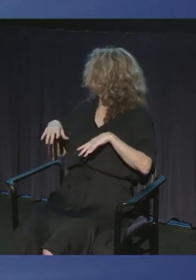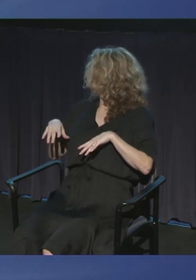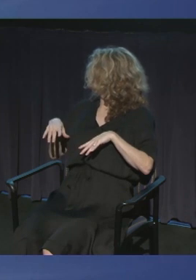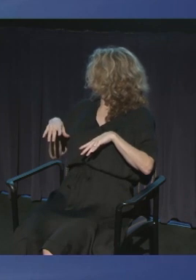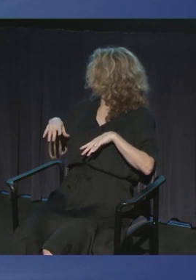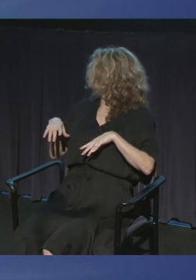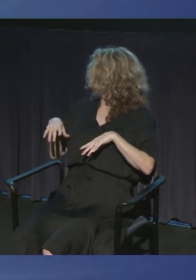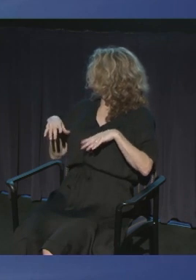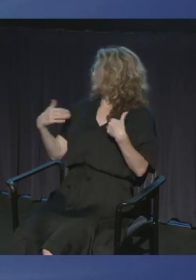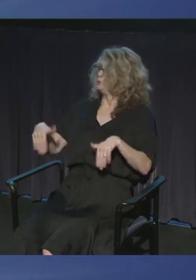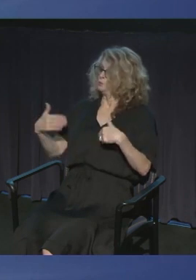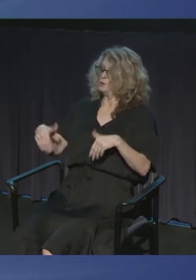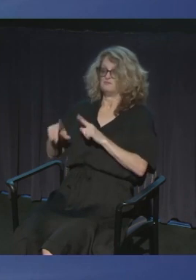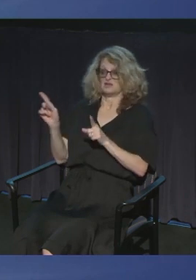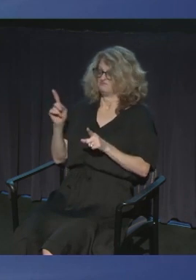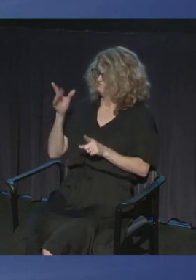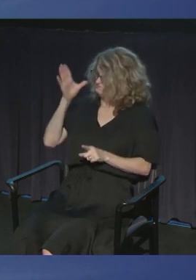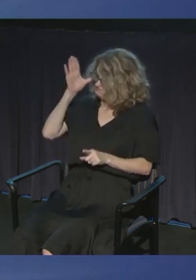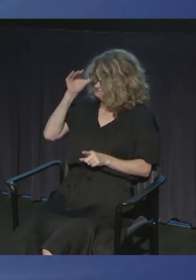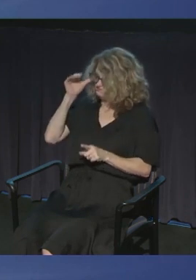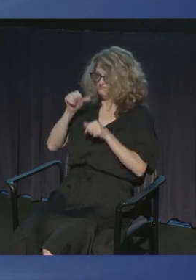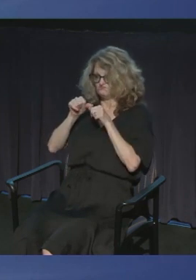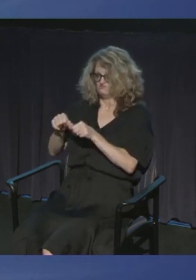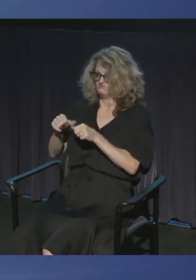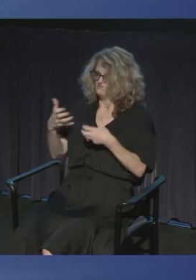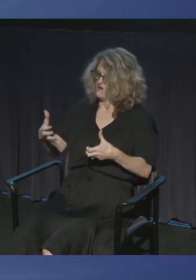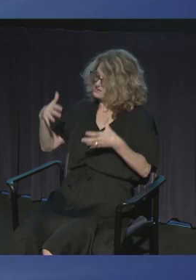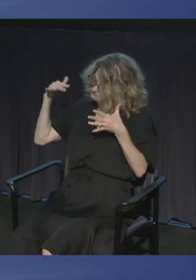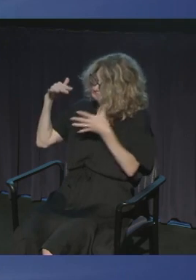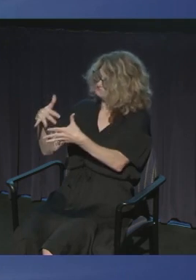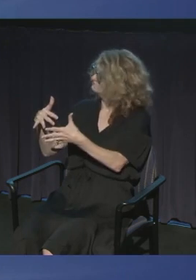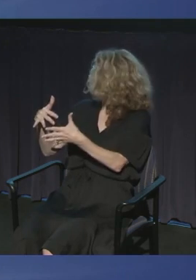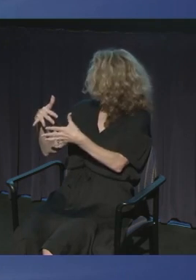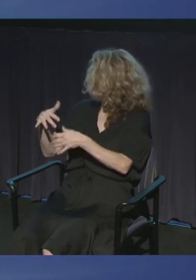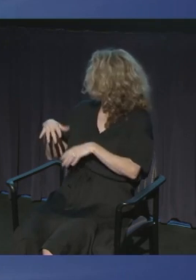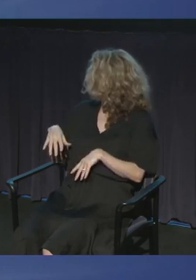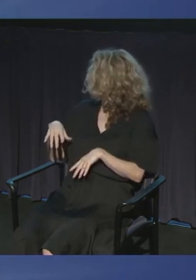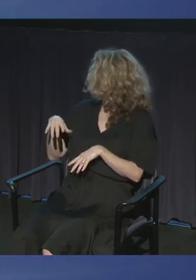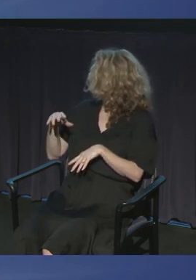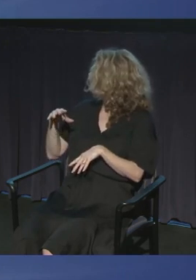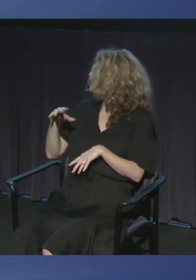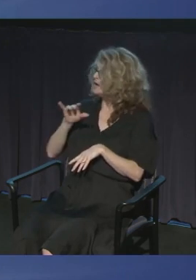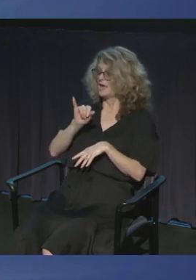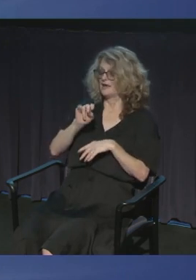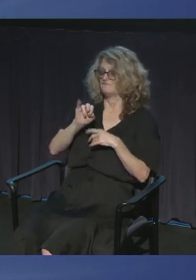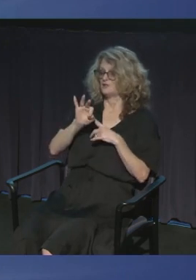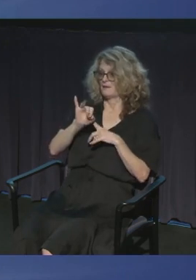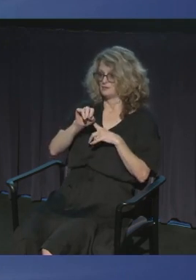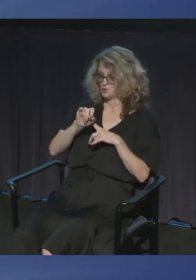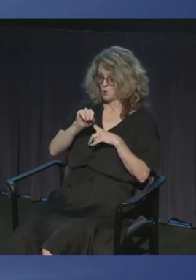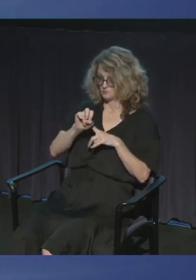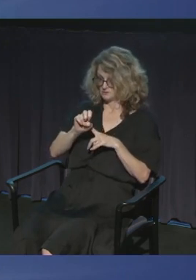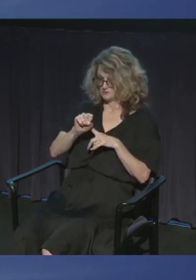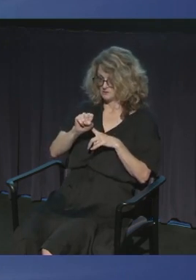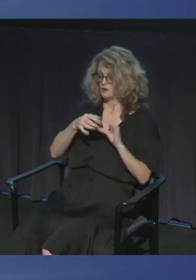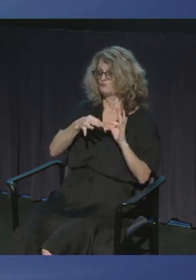FACILITIES, ETC. THE CAP WAS UNDAUNTED. SHE WANTED TO TAKE THE ROLES OF INFLAMMAZONES ON